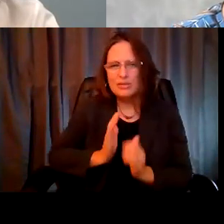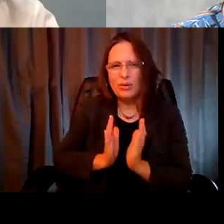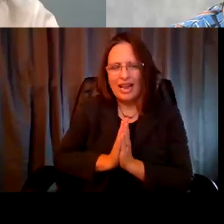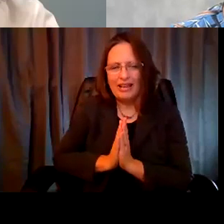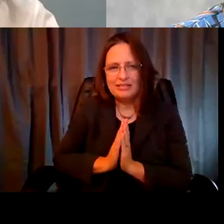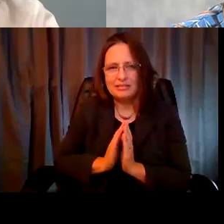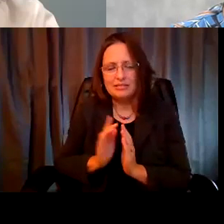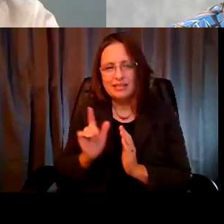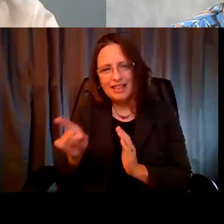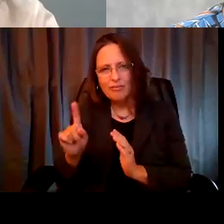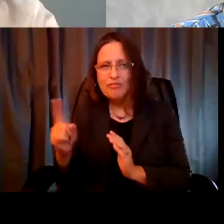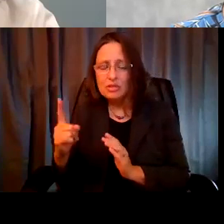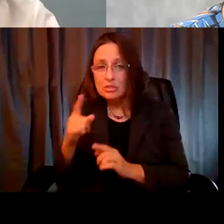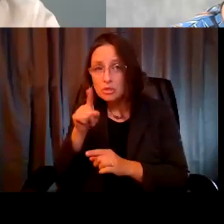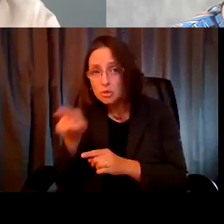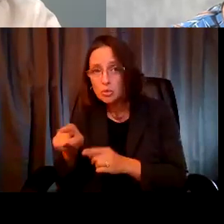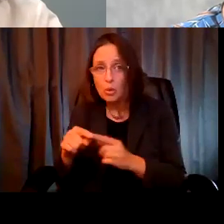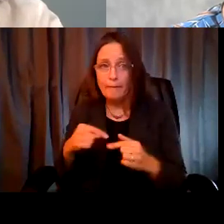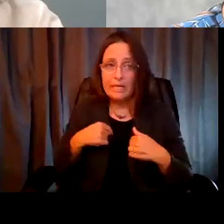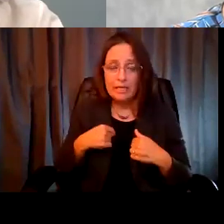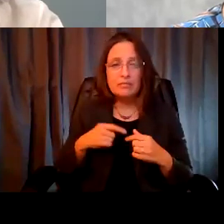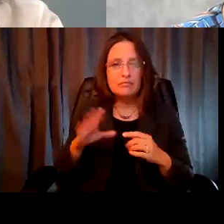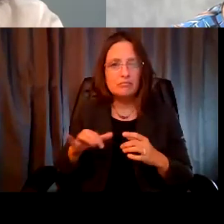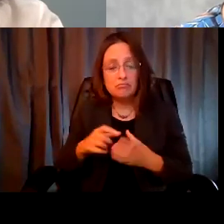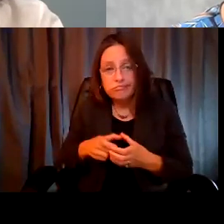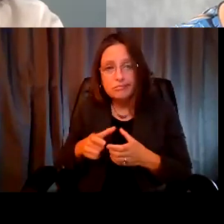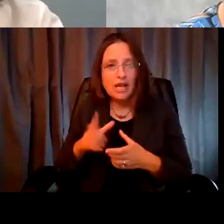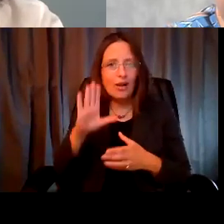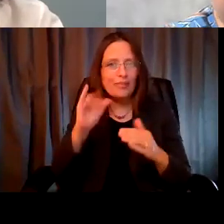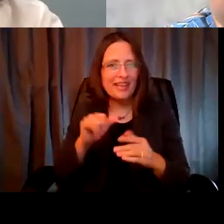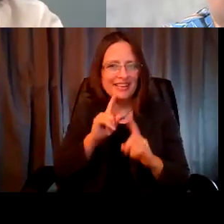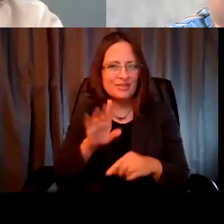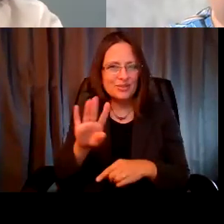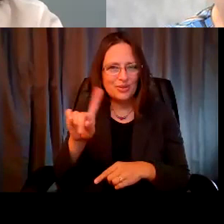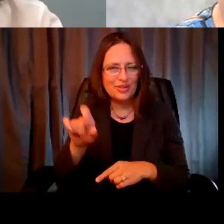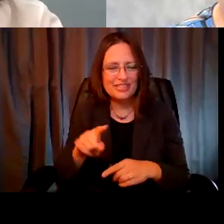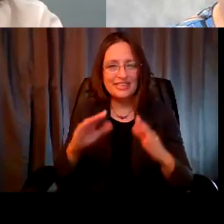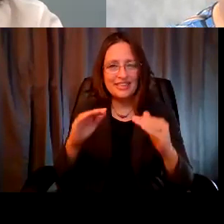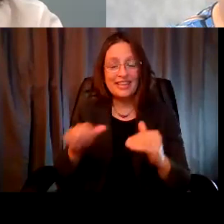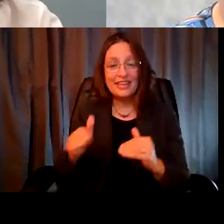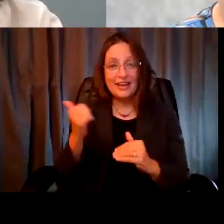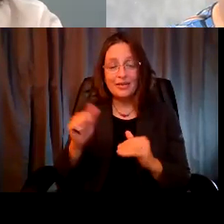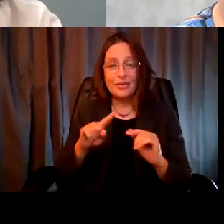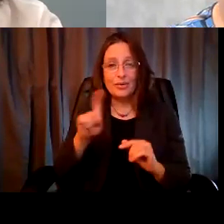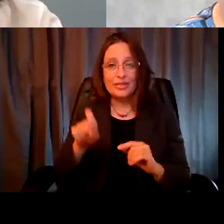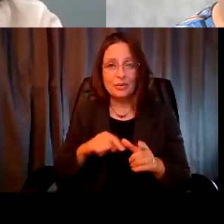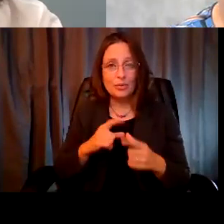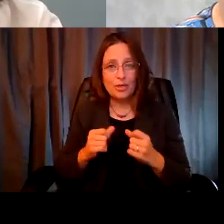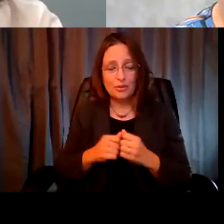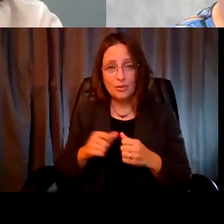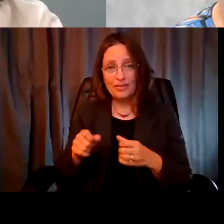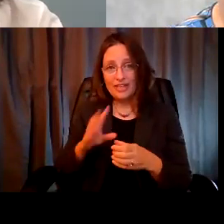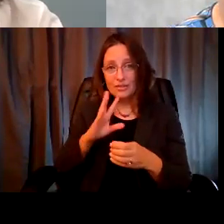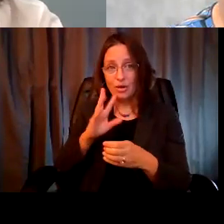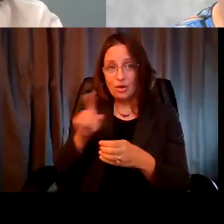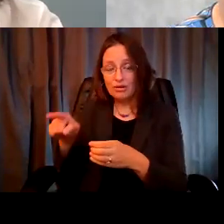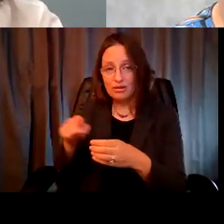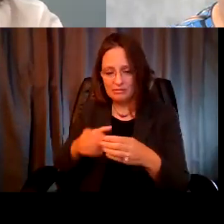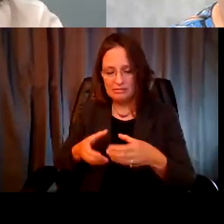and on the last slide we have account information so you can reach out toous which we're